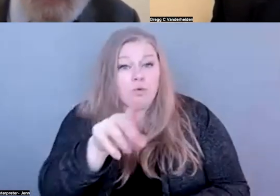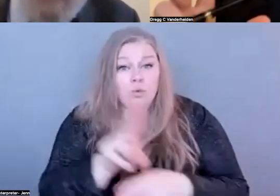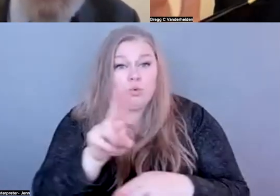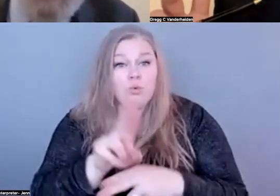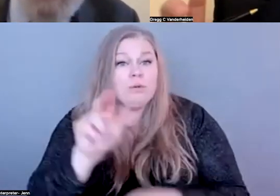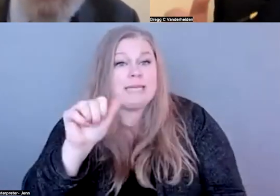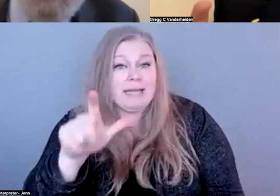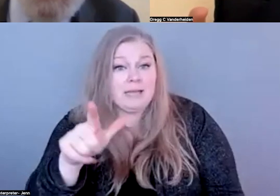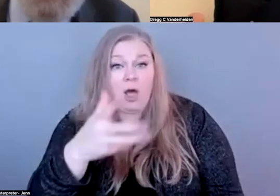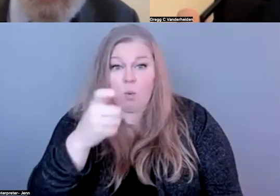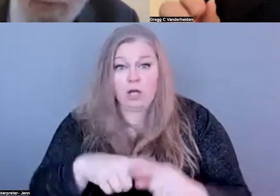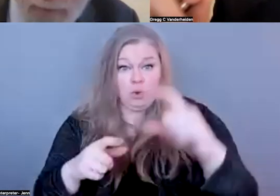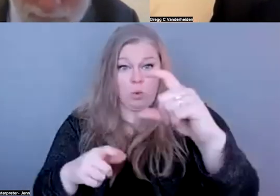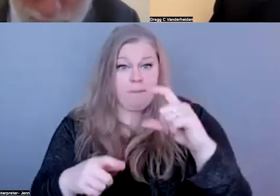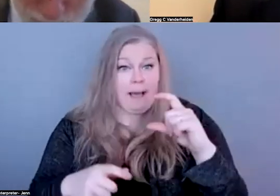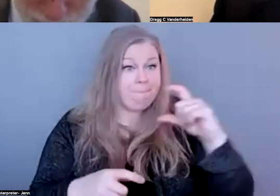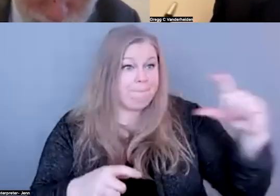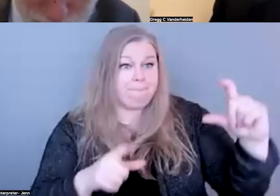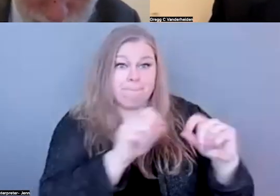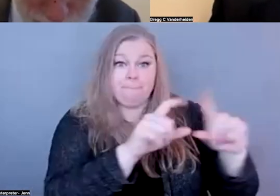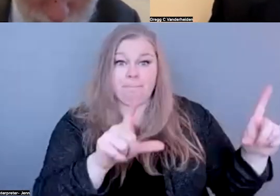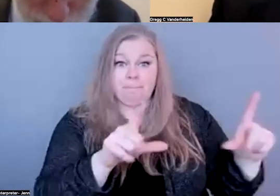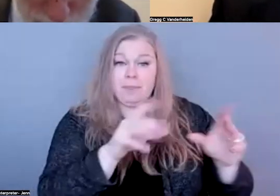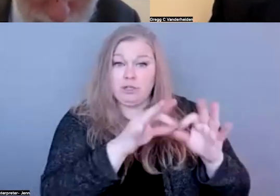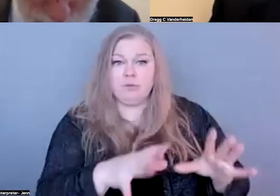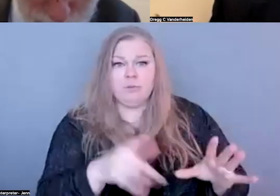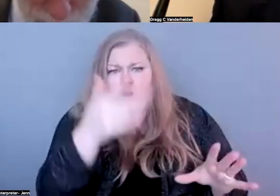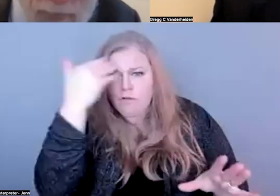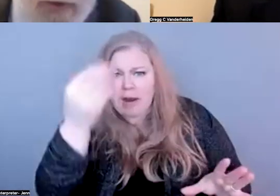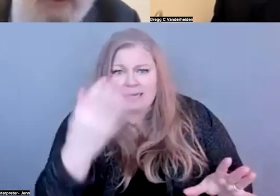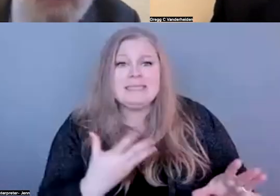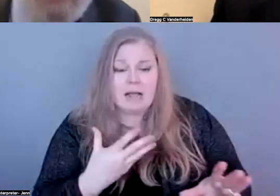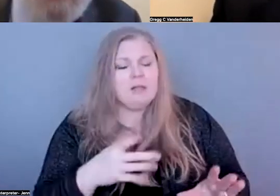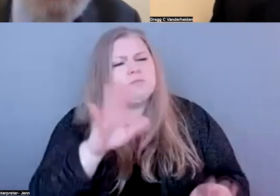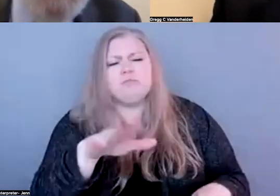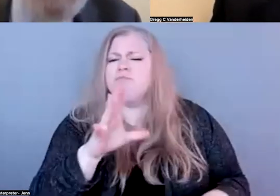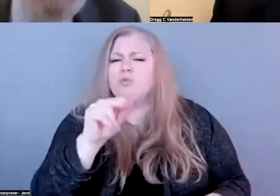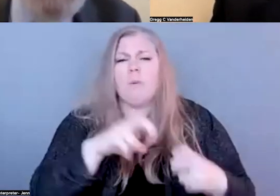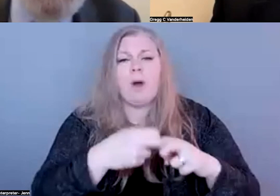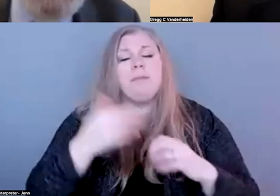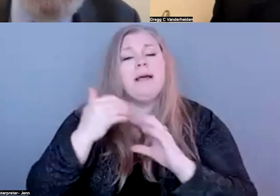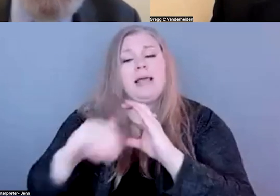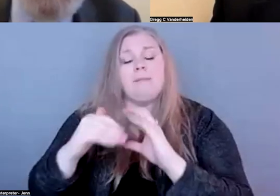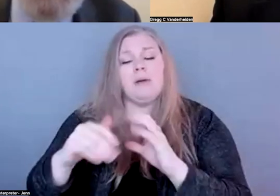want to pop that window off and you forgot to tell us in advance, just send an email to foI